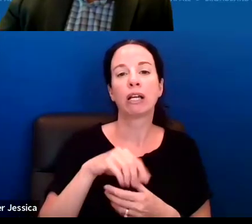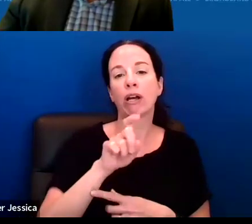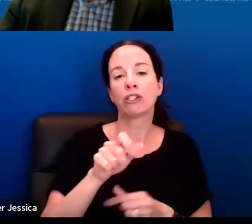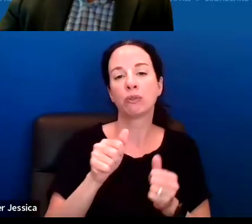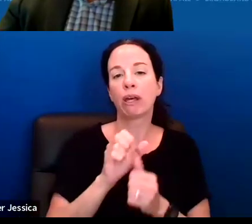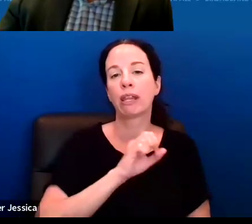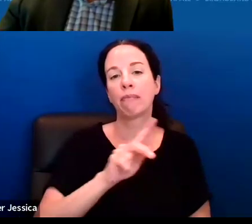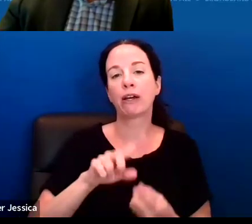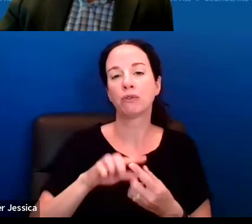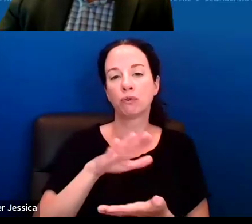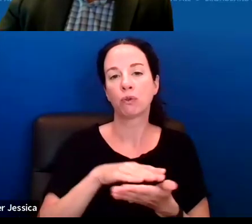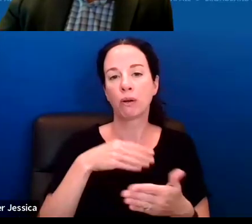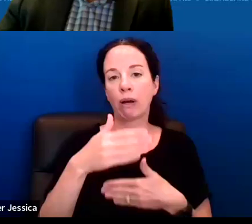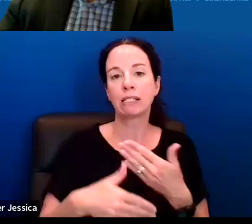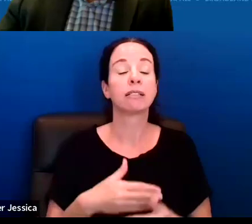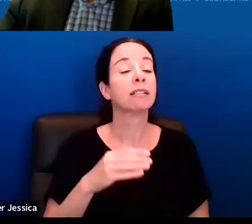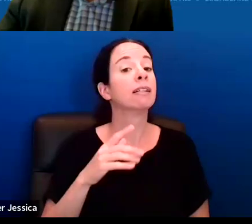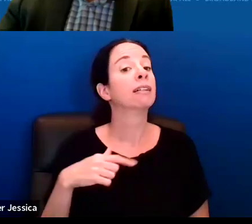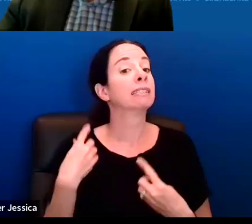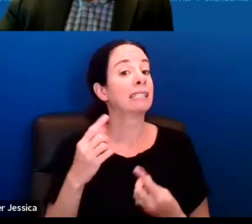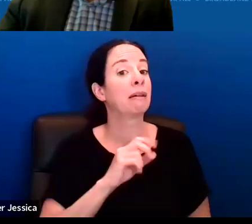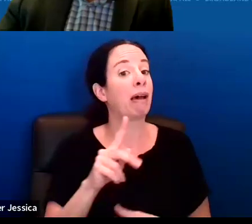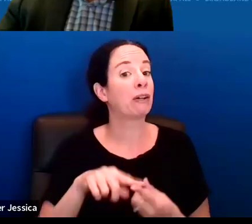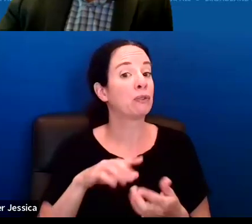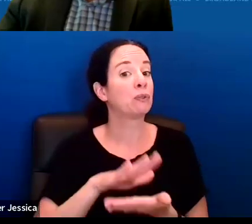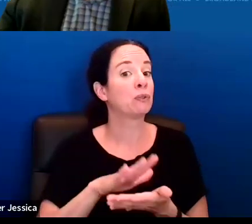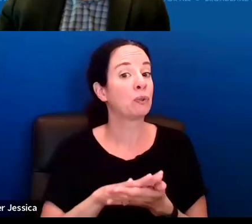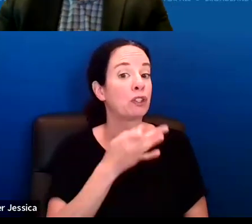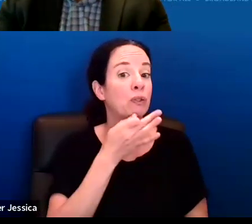With back-to-school right around the corner, this is the moment to get involved. Cinthia?